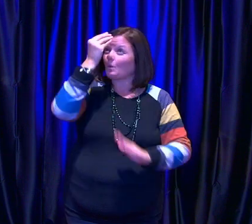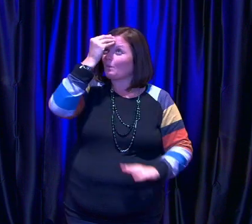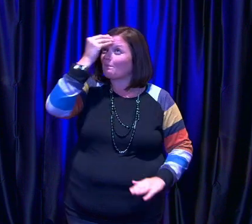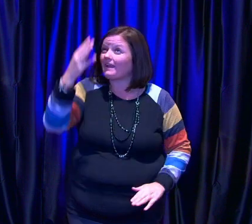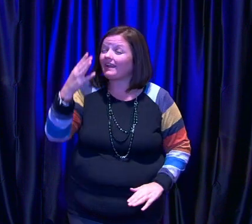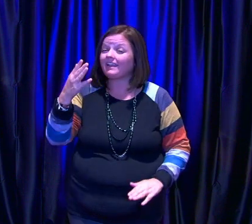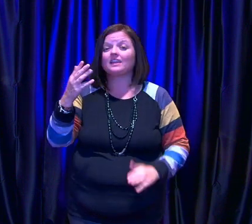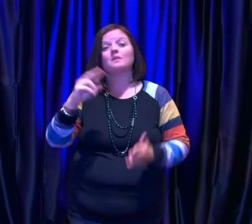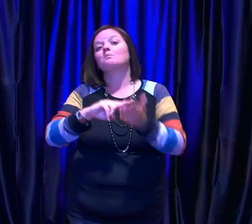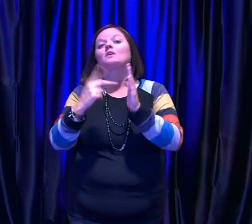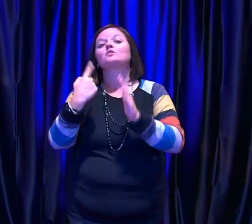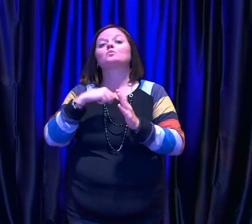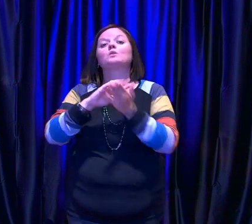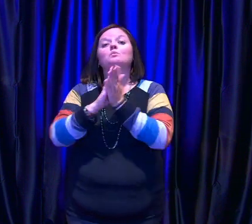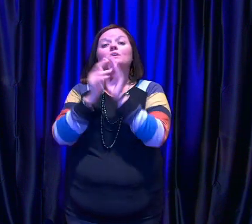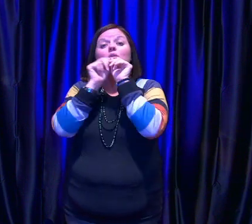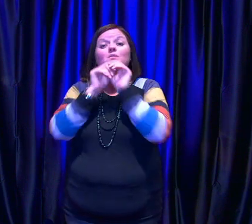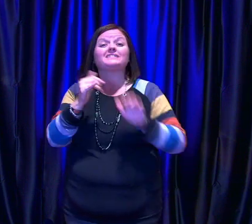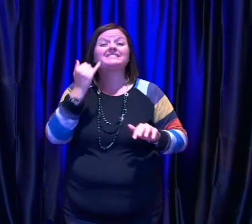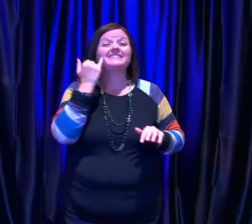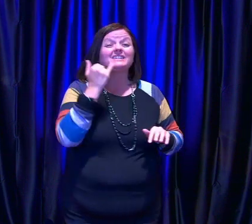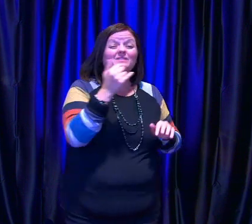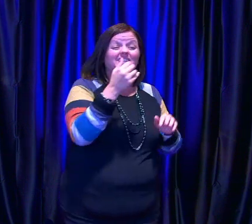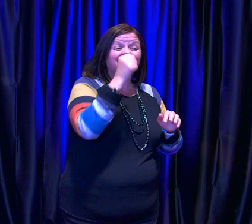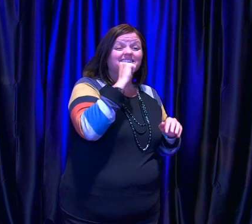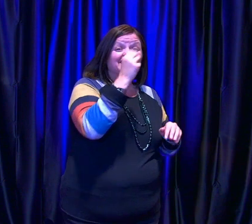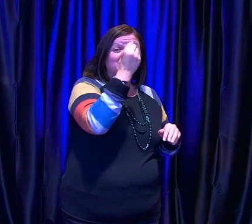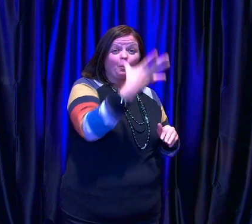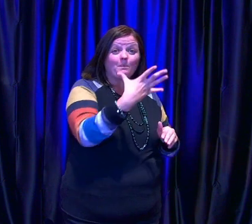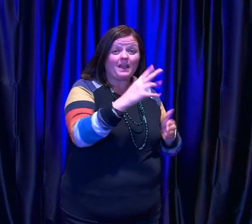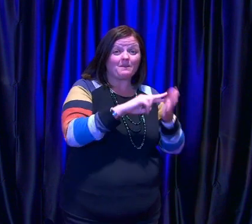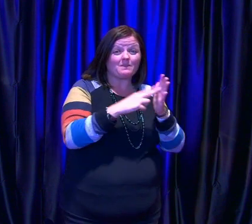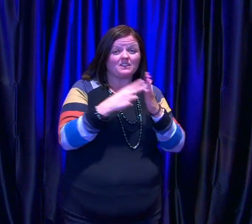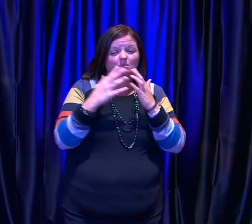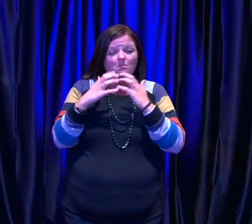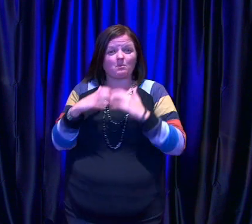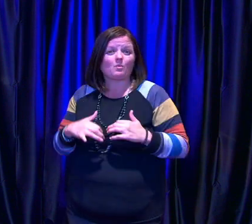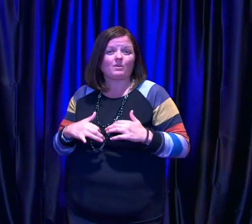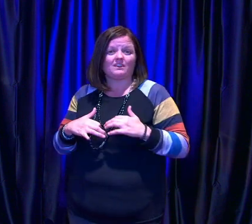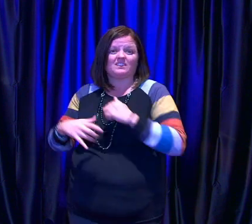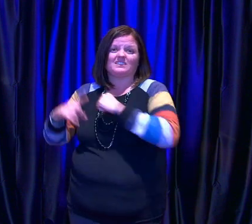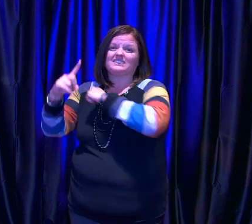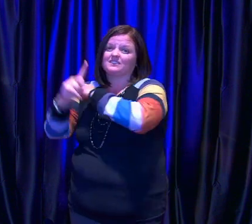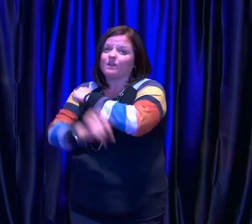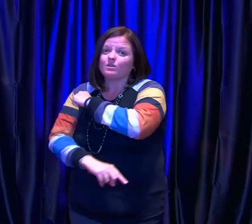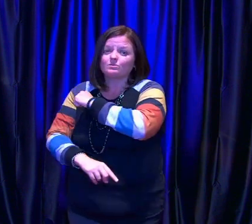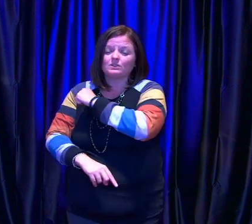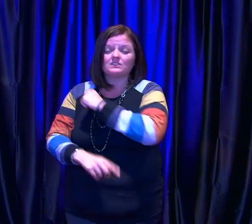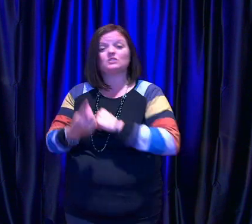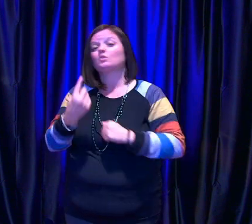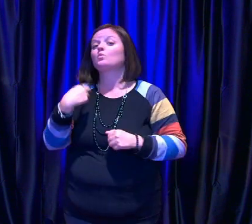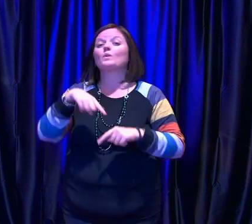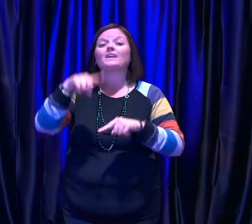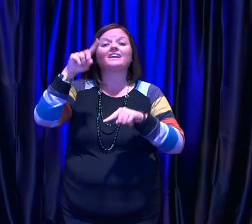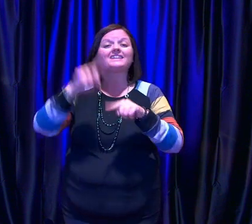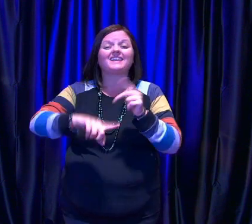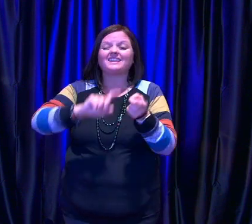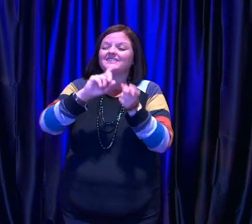we will be blessed if we disobey them there will be brokenness there will be consequences we don't get to change them we don't get